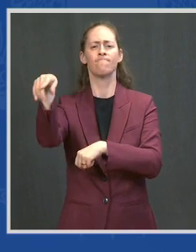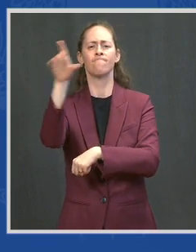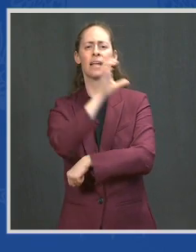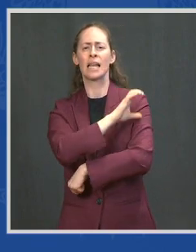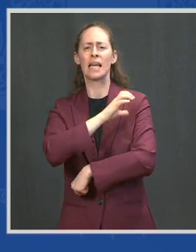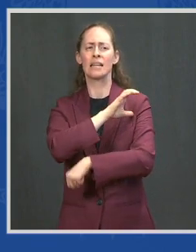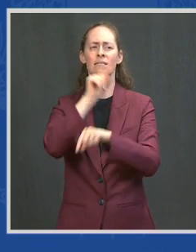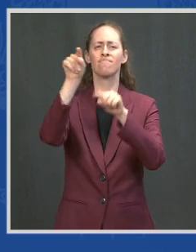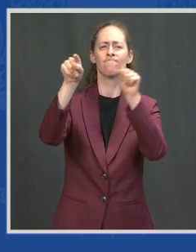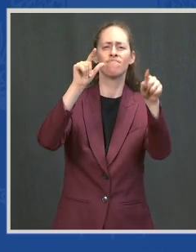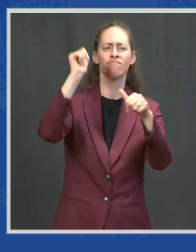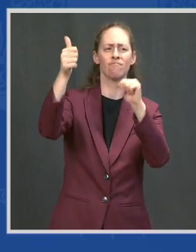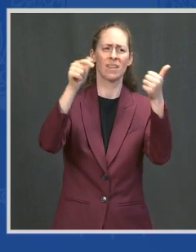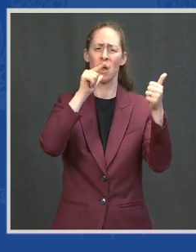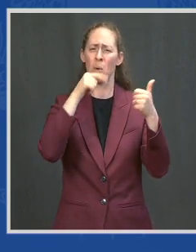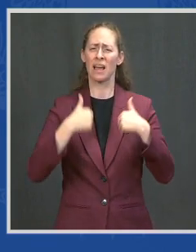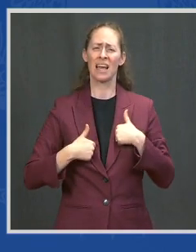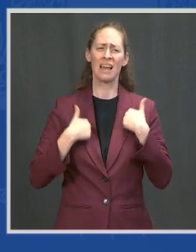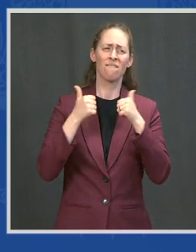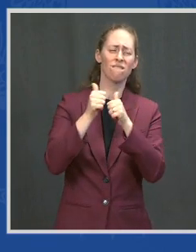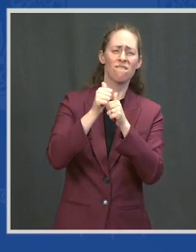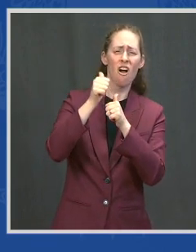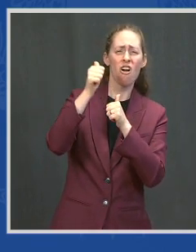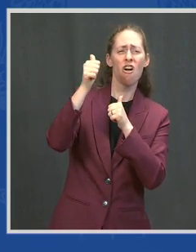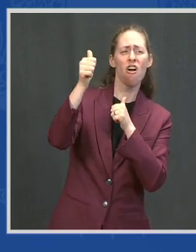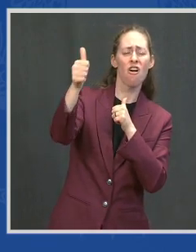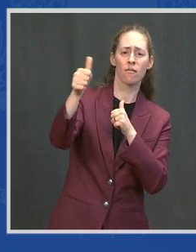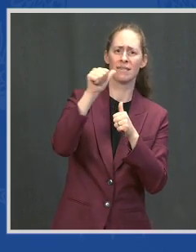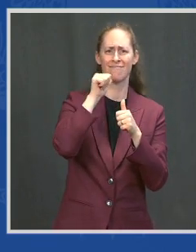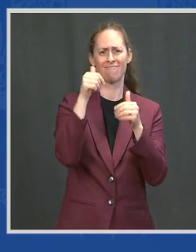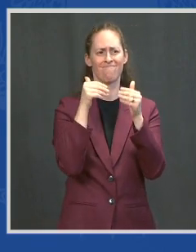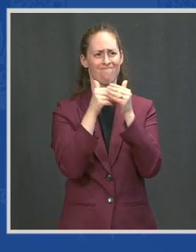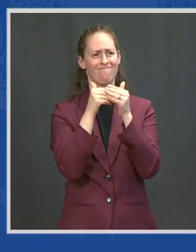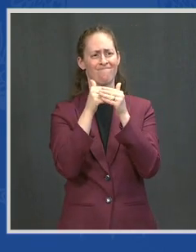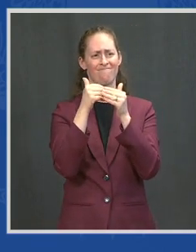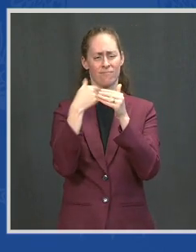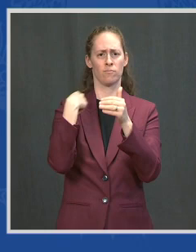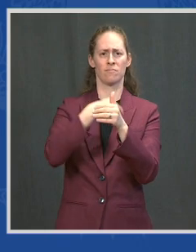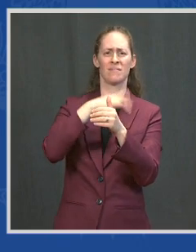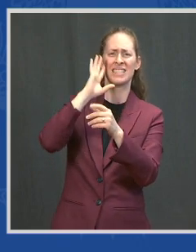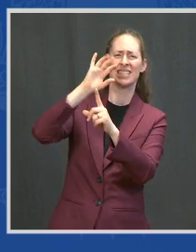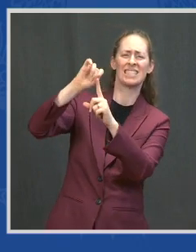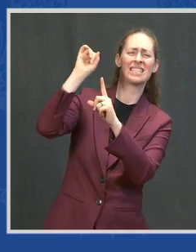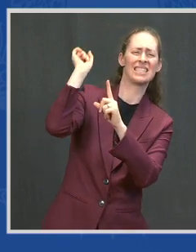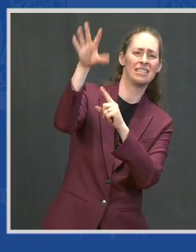one of those 75,000 vaccination sites will have new options that may be closer,